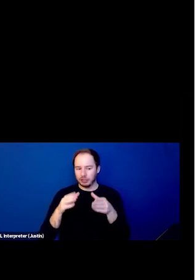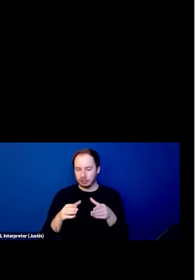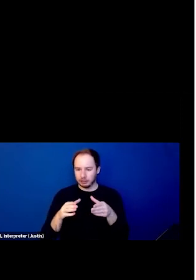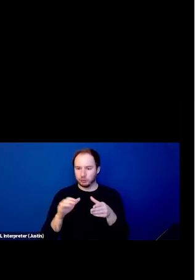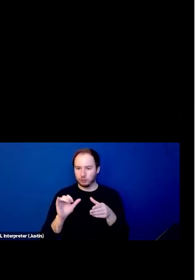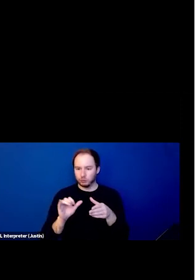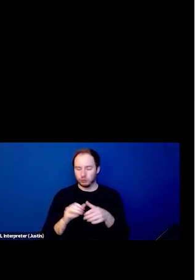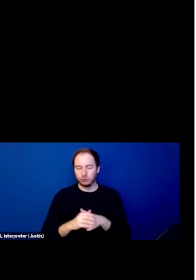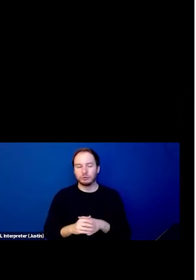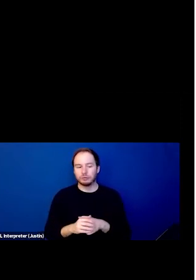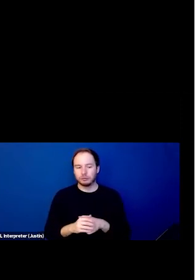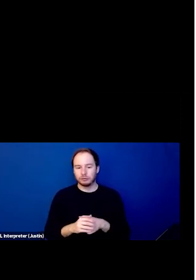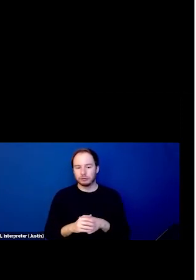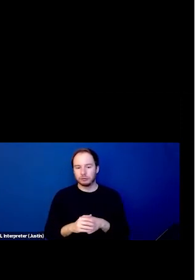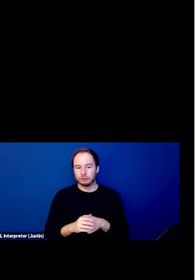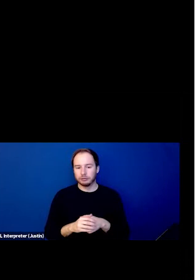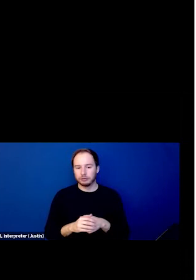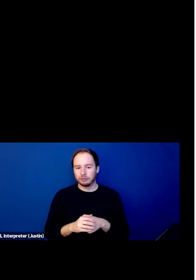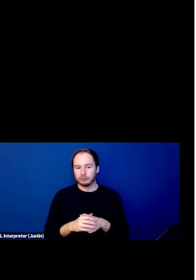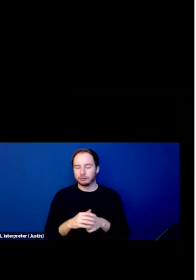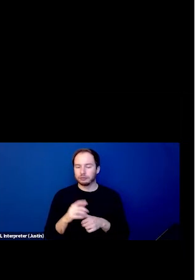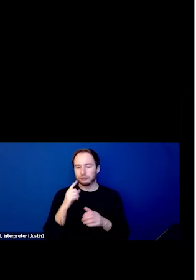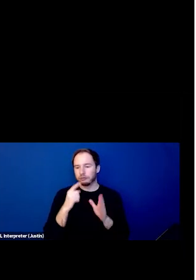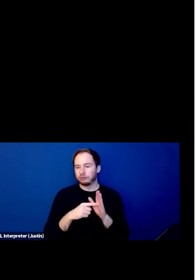They will be social service divisions